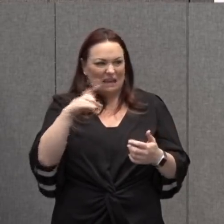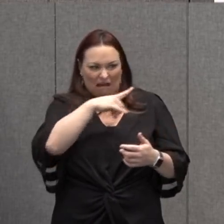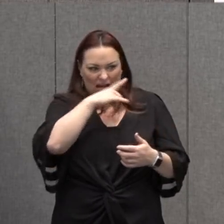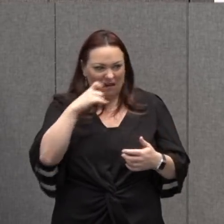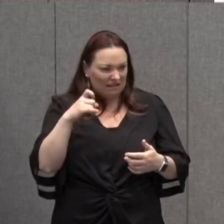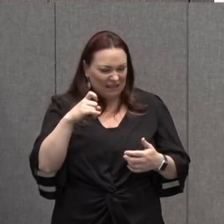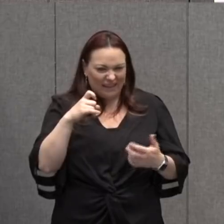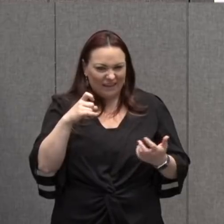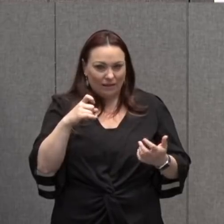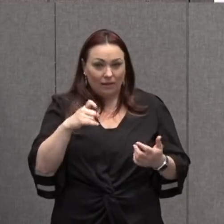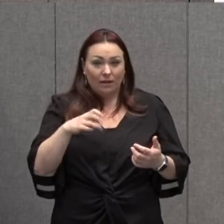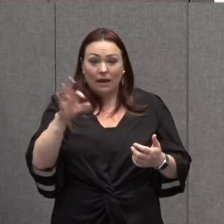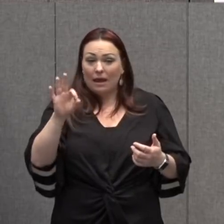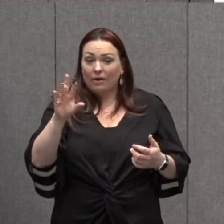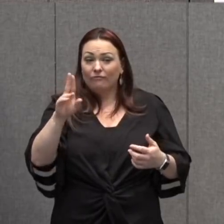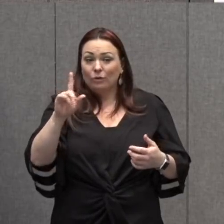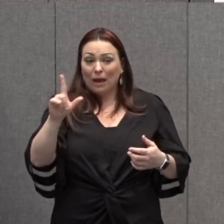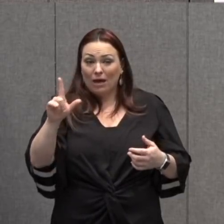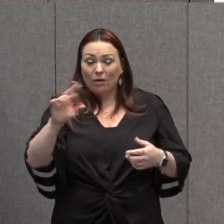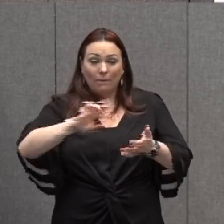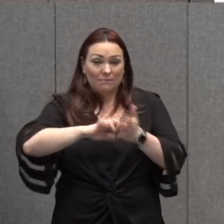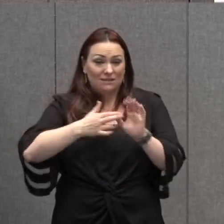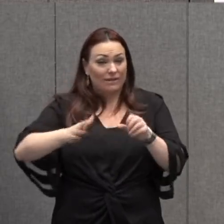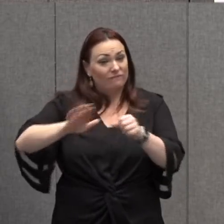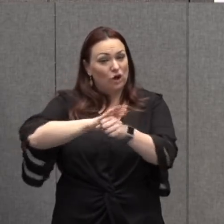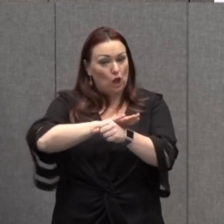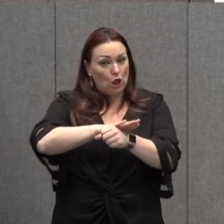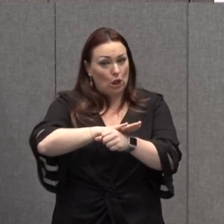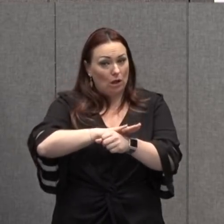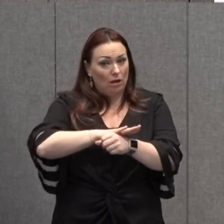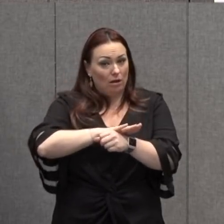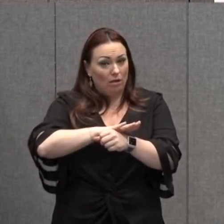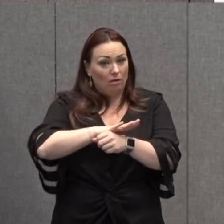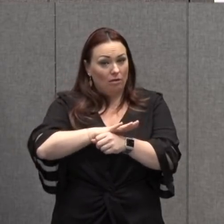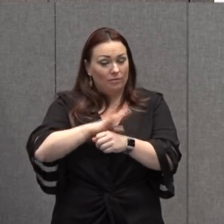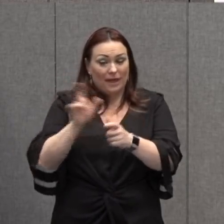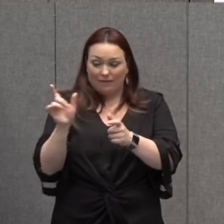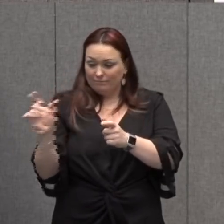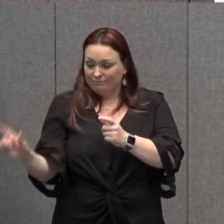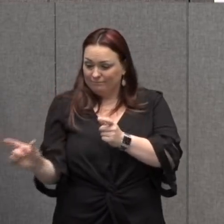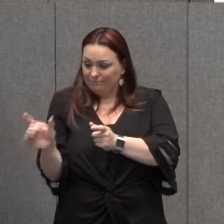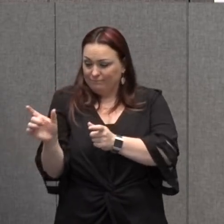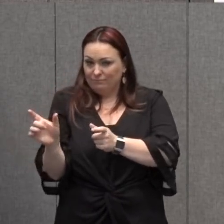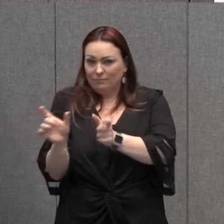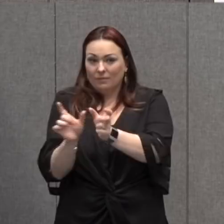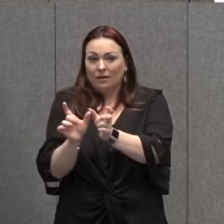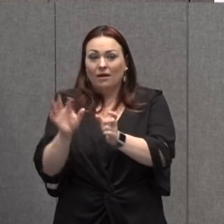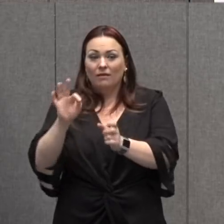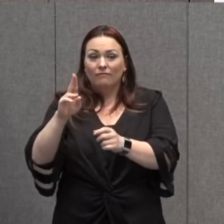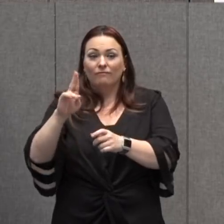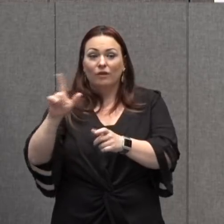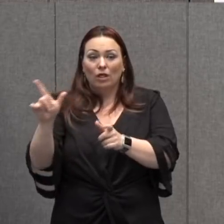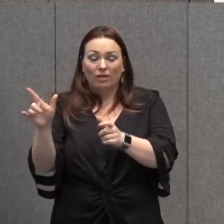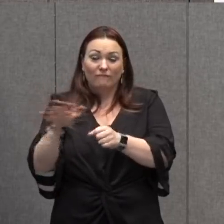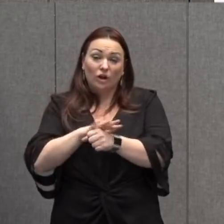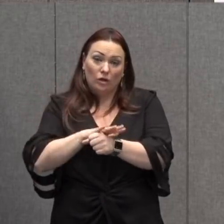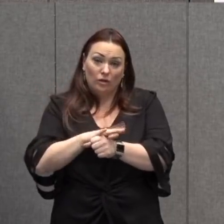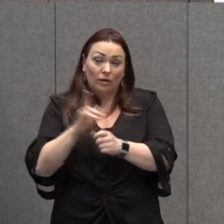But I do know F-U-L says ful, right, that that's the suffix, ful. - Right. So I know that, and then I know this probably